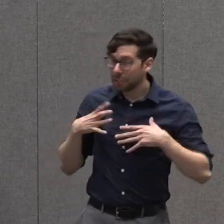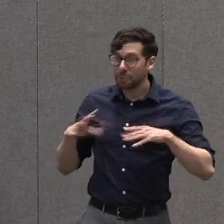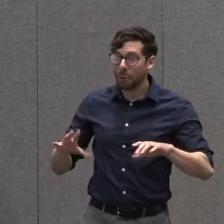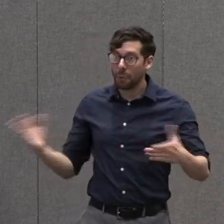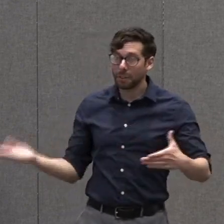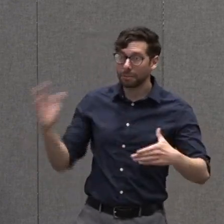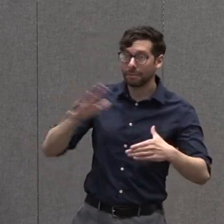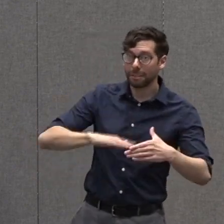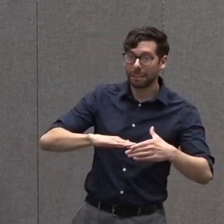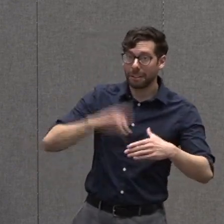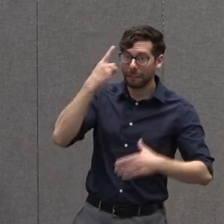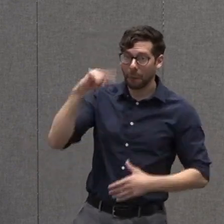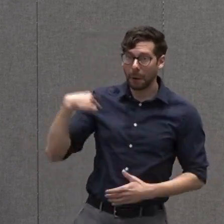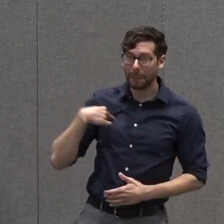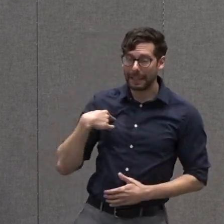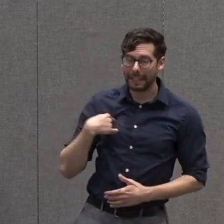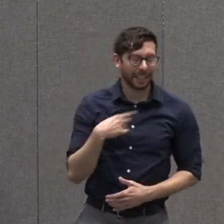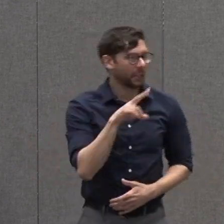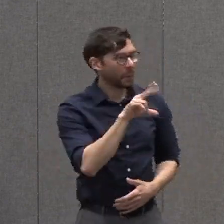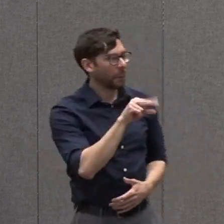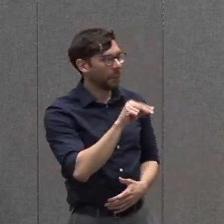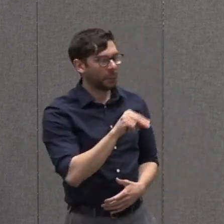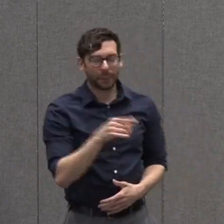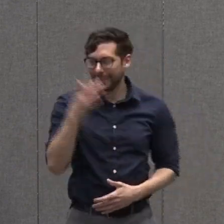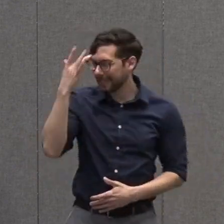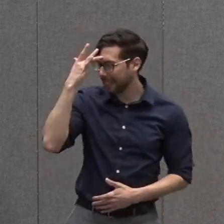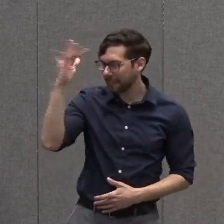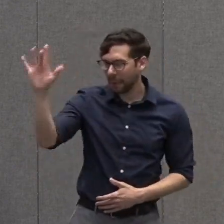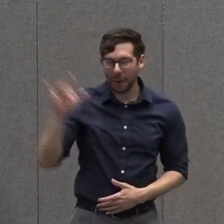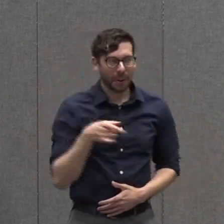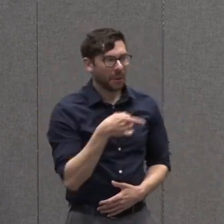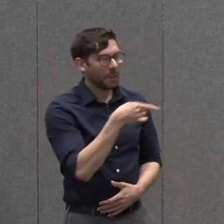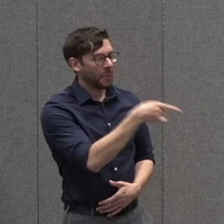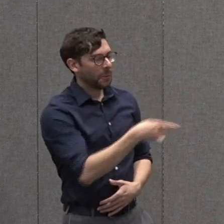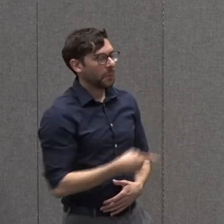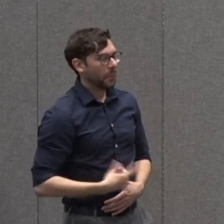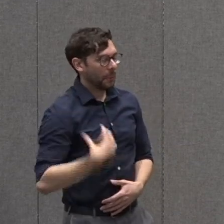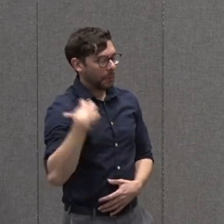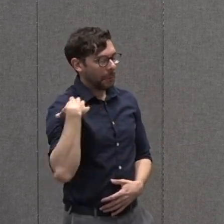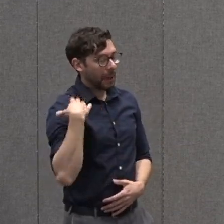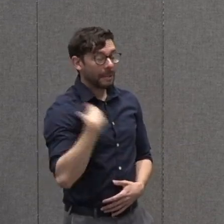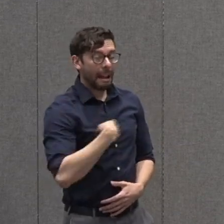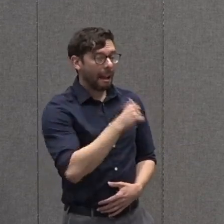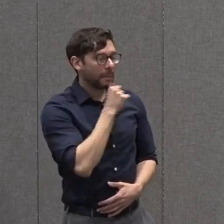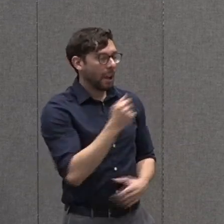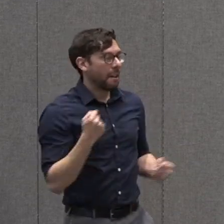You're the boss, where the snakes are concerned. I'm not afraid but I'm also not foolish, so.